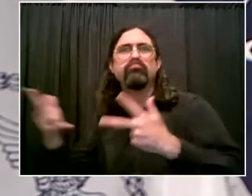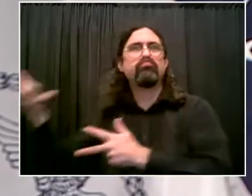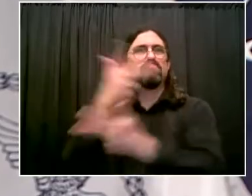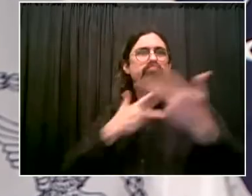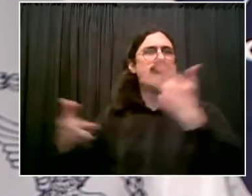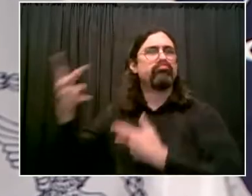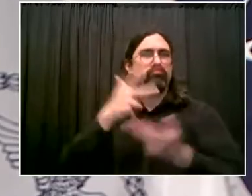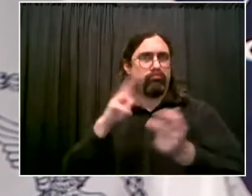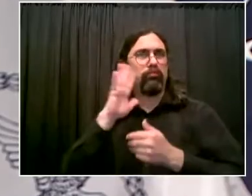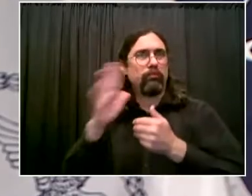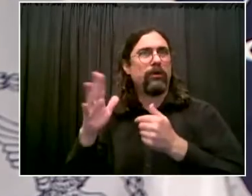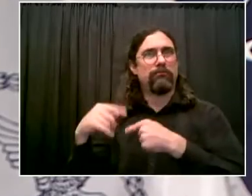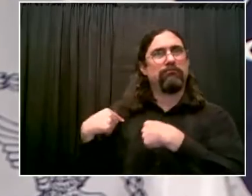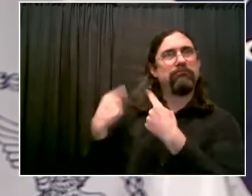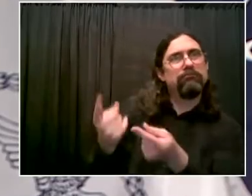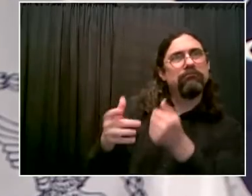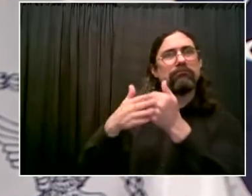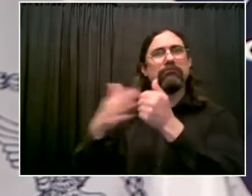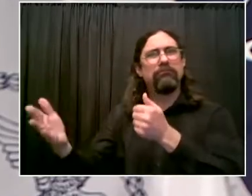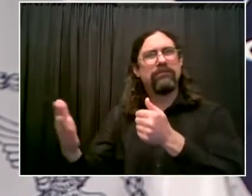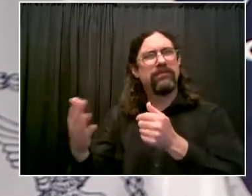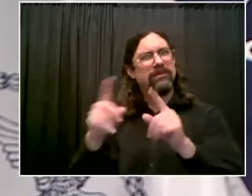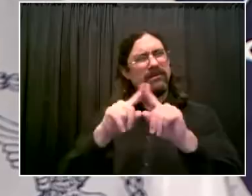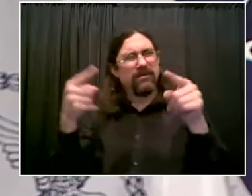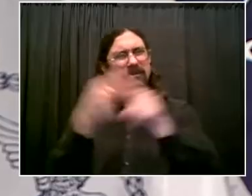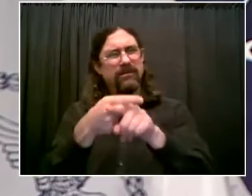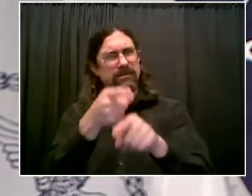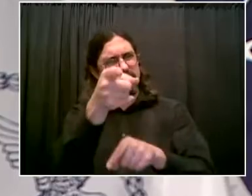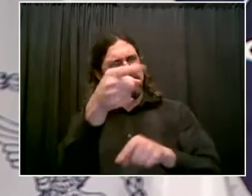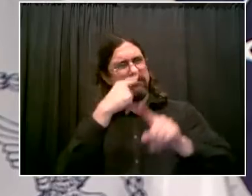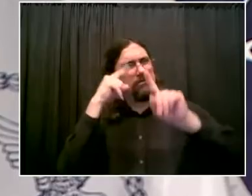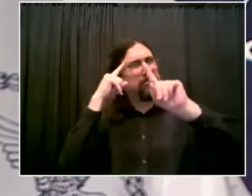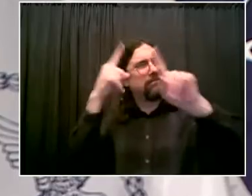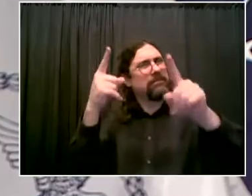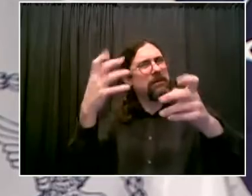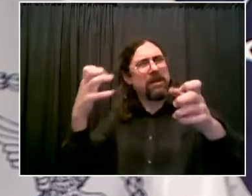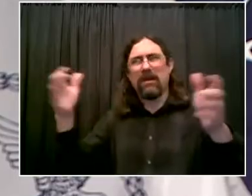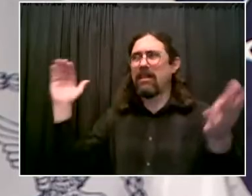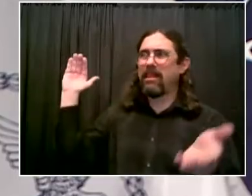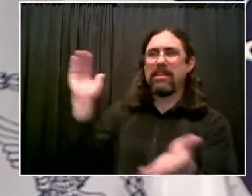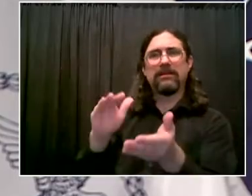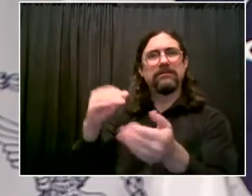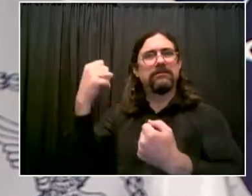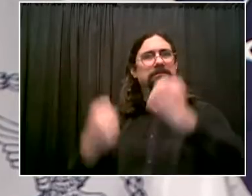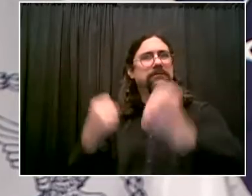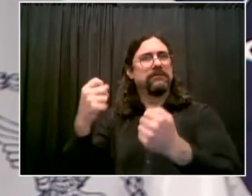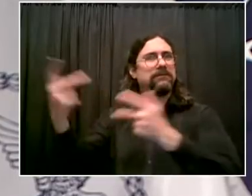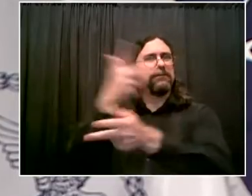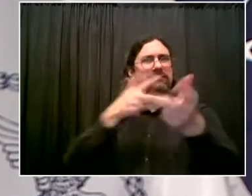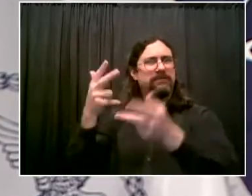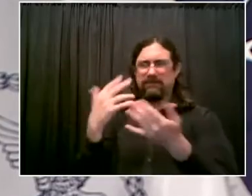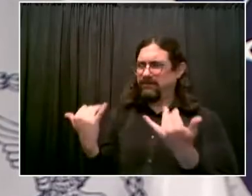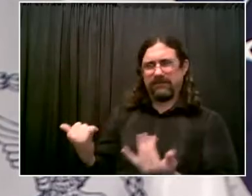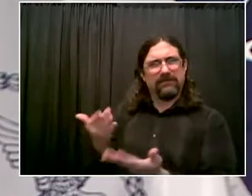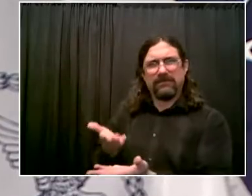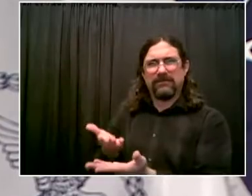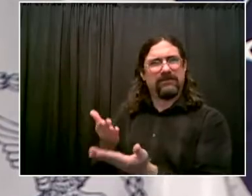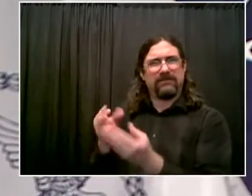THEIR CARS. SO NOW YOU'RE TALKING ABOUT 11,000 MORE CARS ON THE ROAD. WHAT YOU THINK